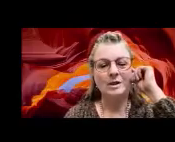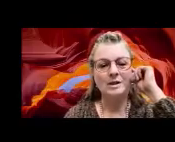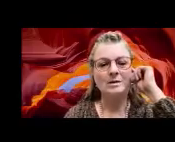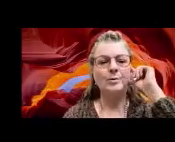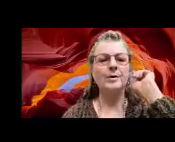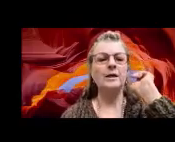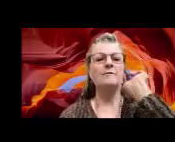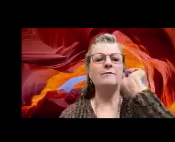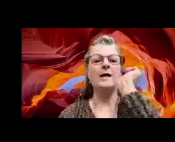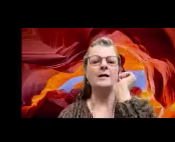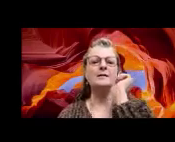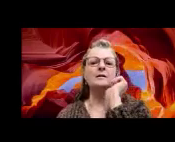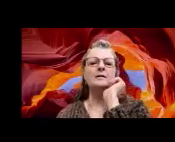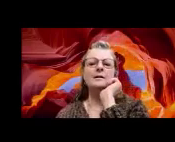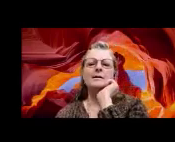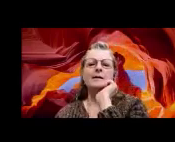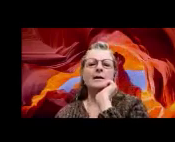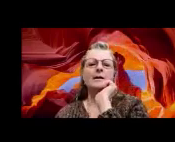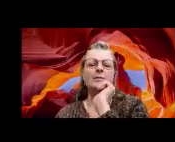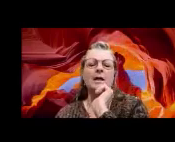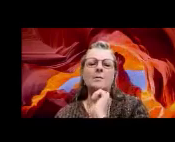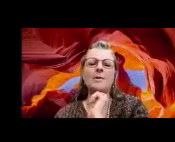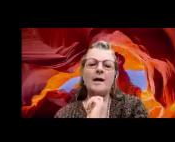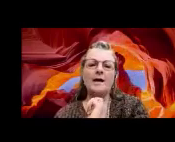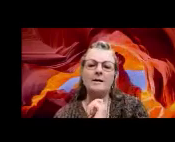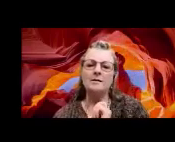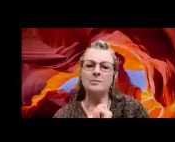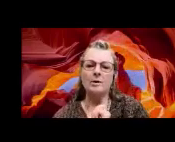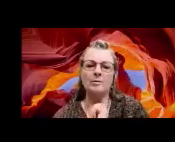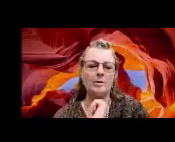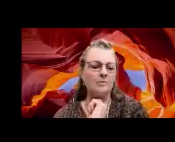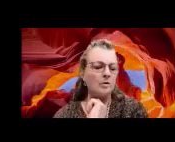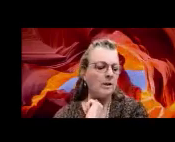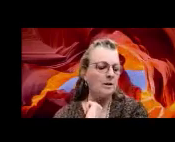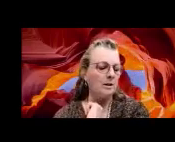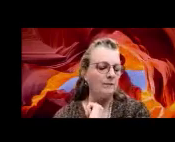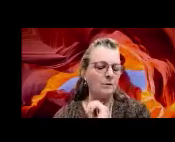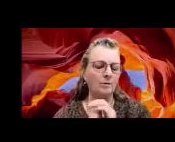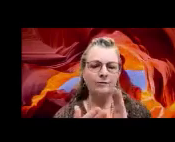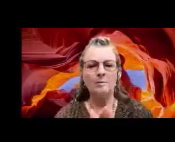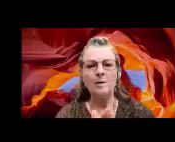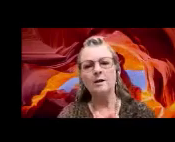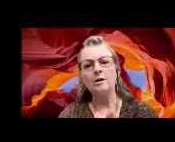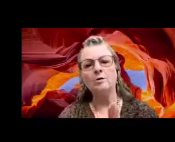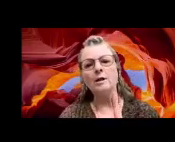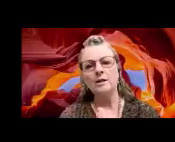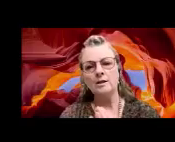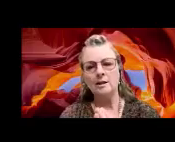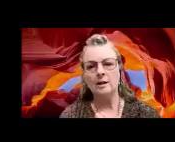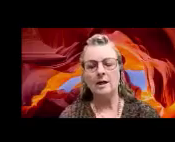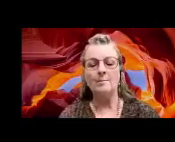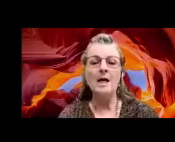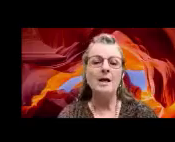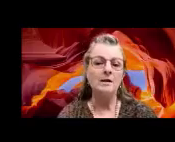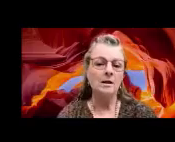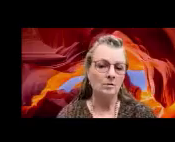this pretty fast. In the past, one of the problems was, if you were female and you were autistic, that meant that you